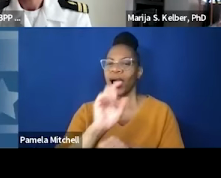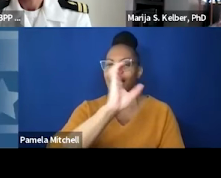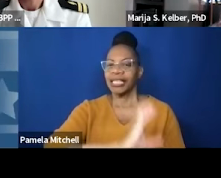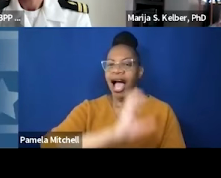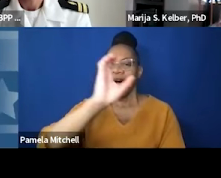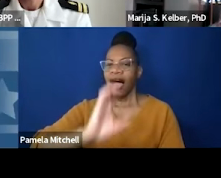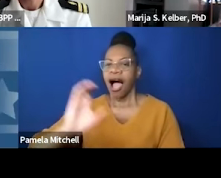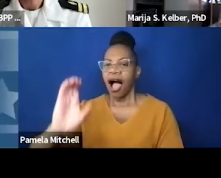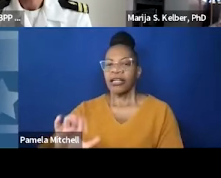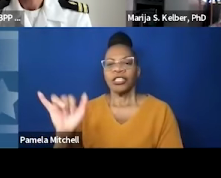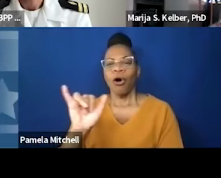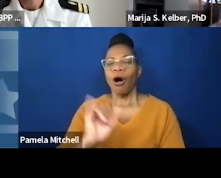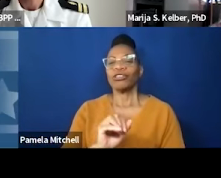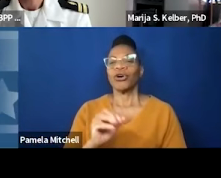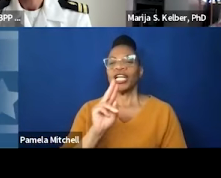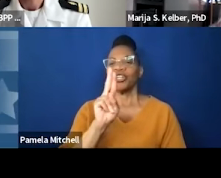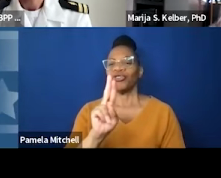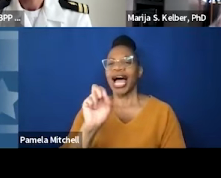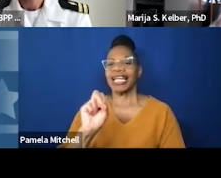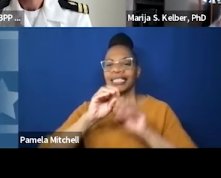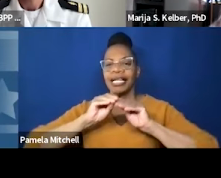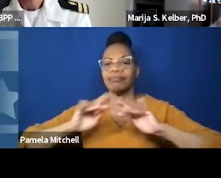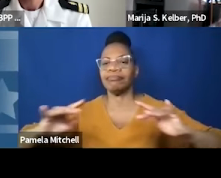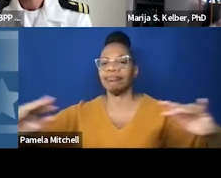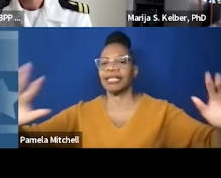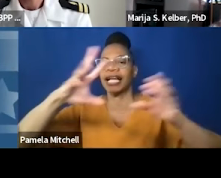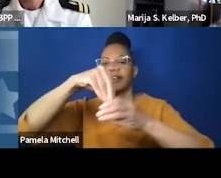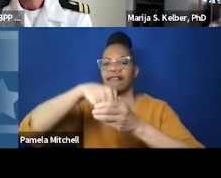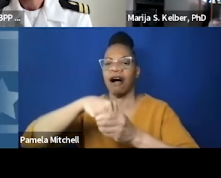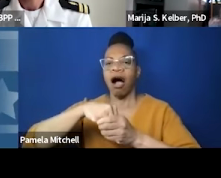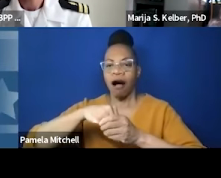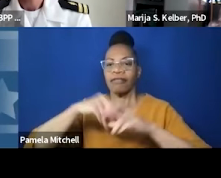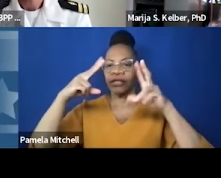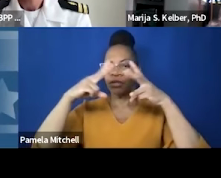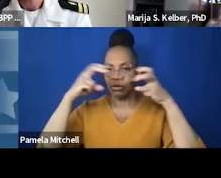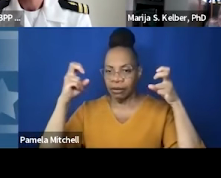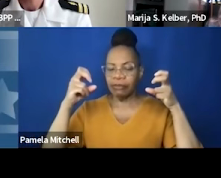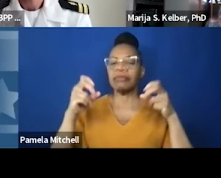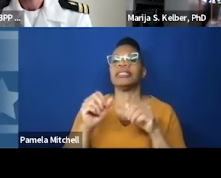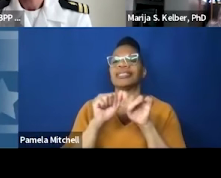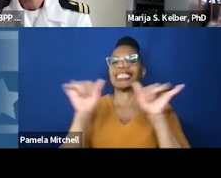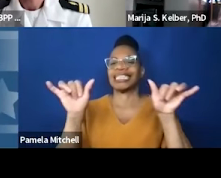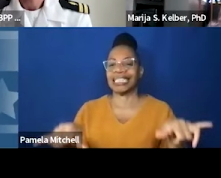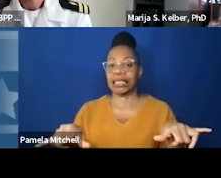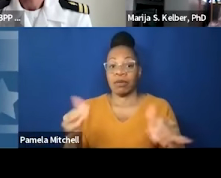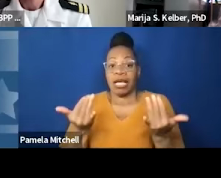to support veterans involved in the criminal legal system. Today I'm gonna talk at a really high level